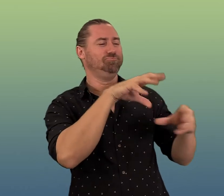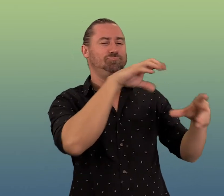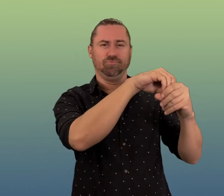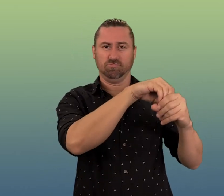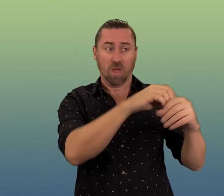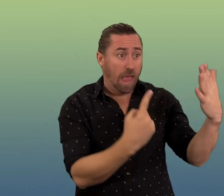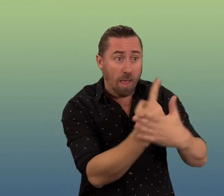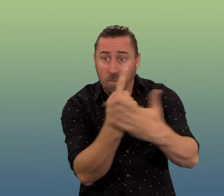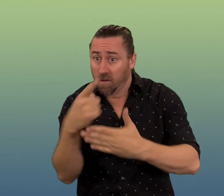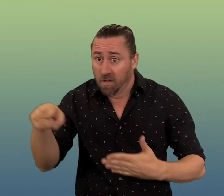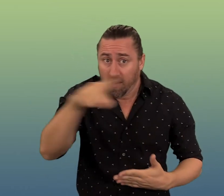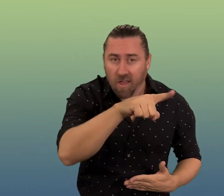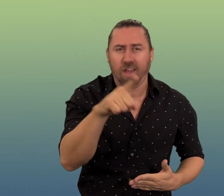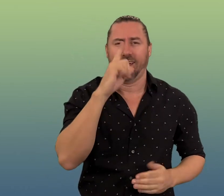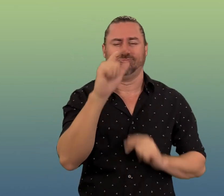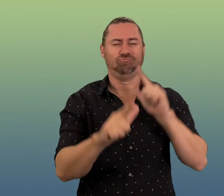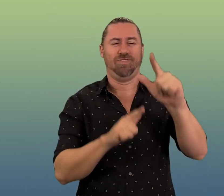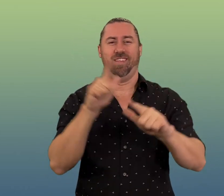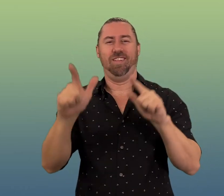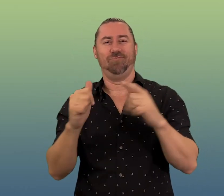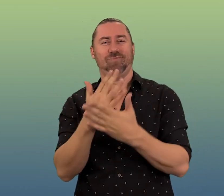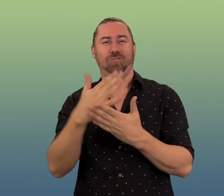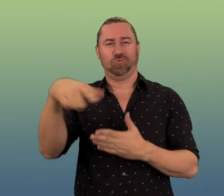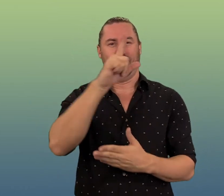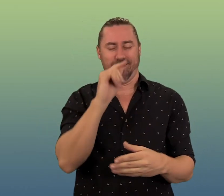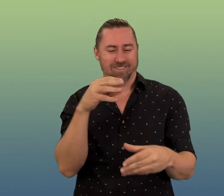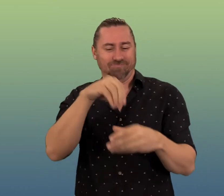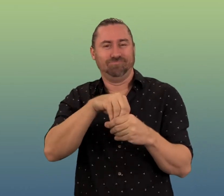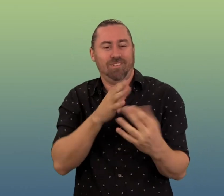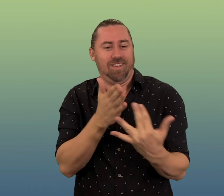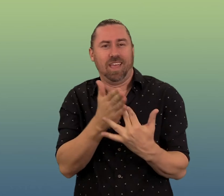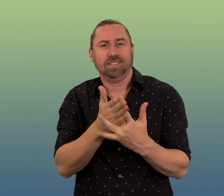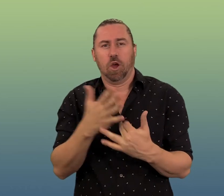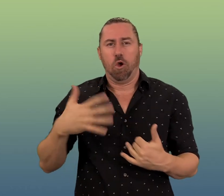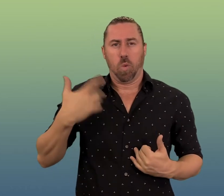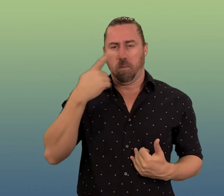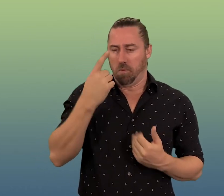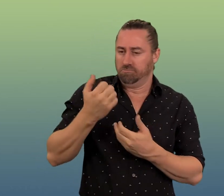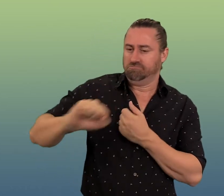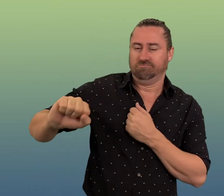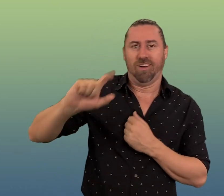depend on a transport system that is accessible to everyone and doesn't exclude anyone.